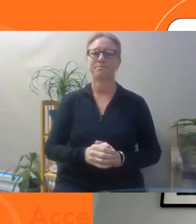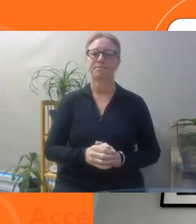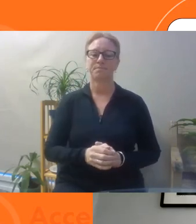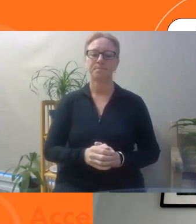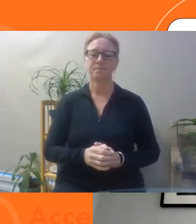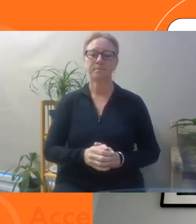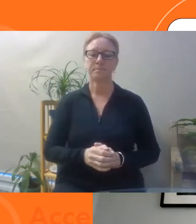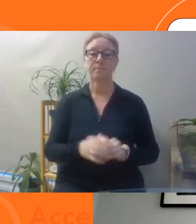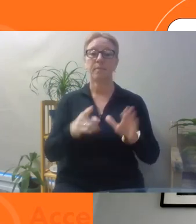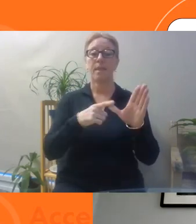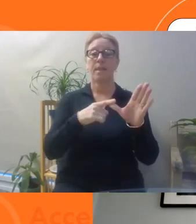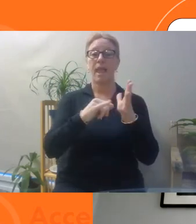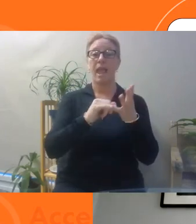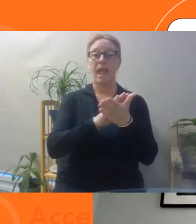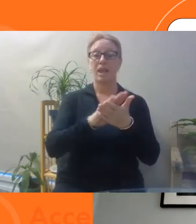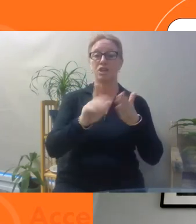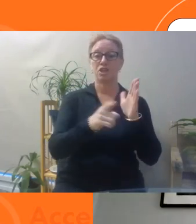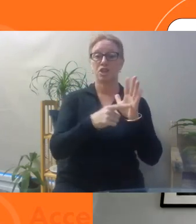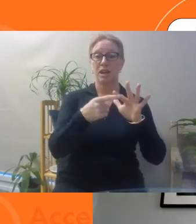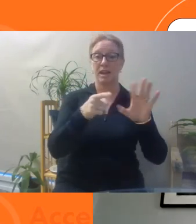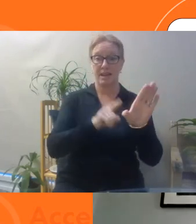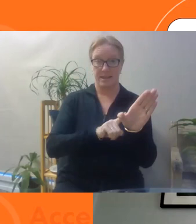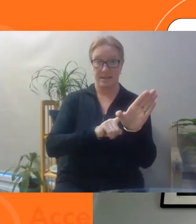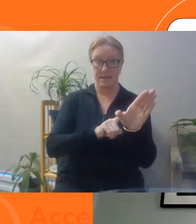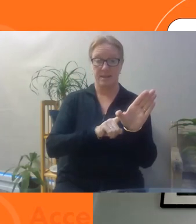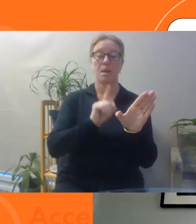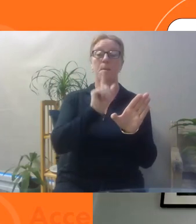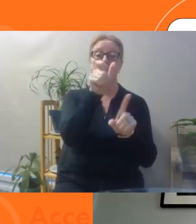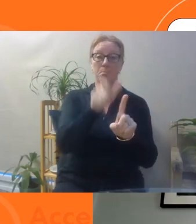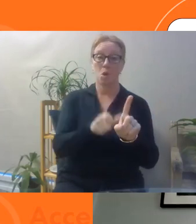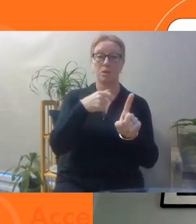Ashley Eisenmenger, a disability inclusion training specialist,